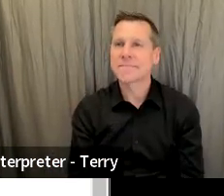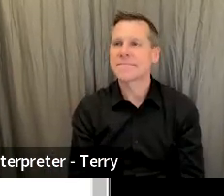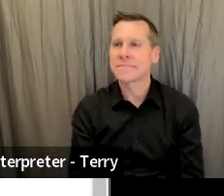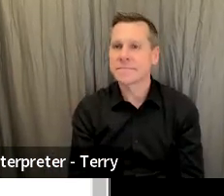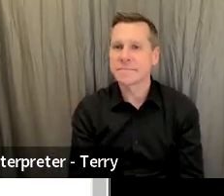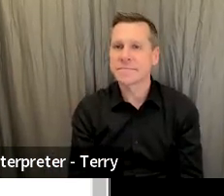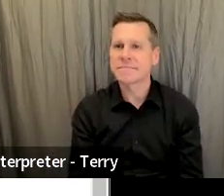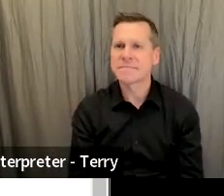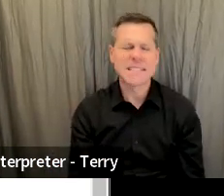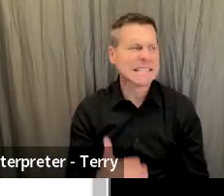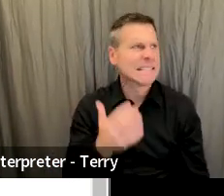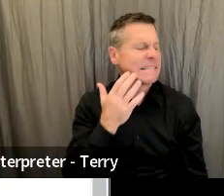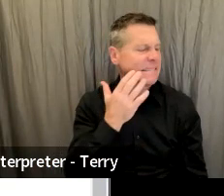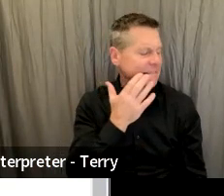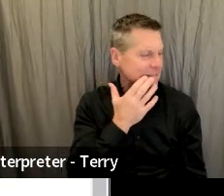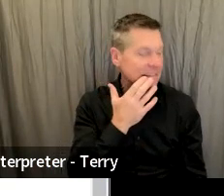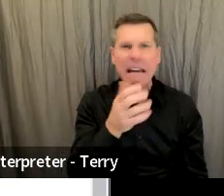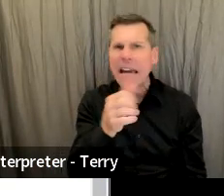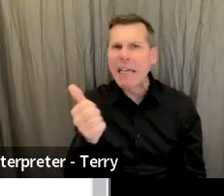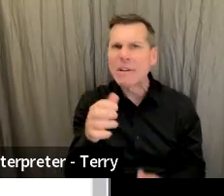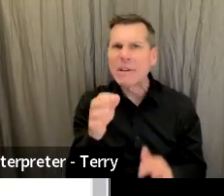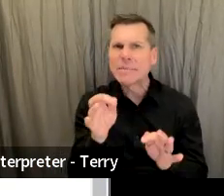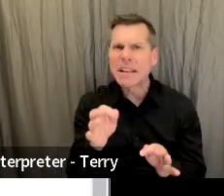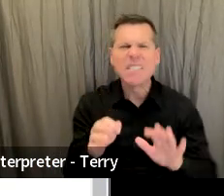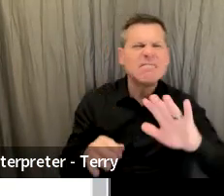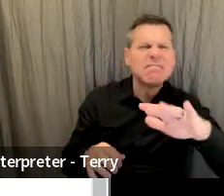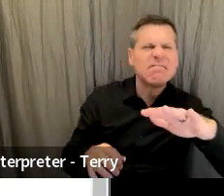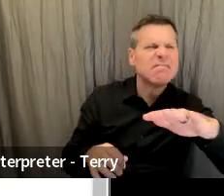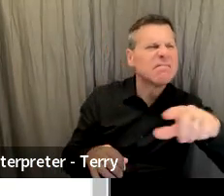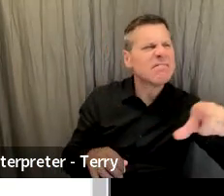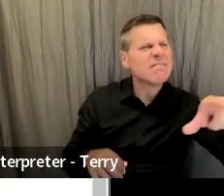I don't know if there's anything else that anyone can add on. Like one. The caveat to